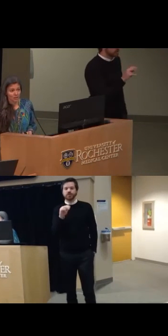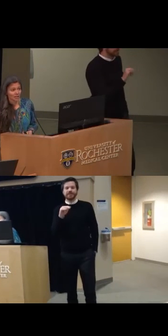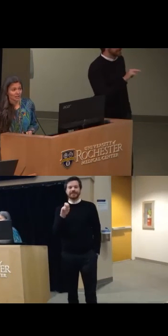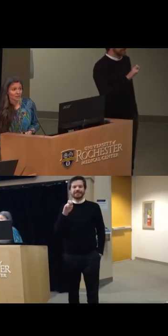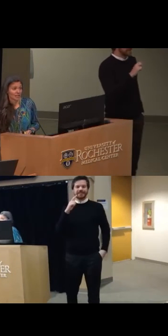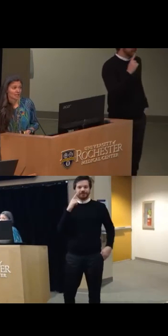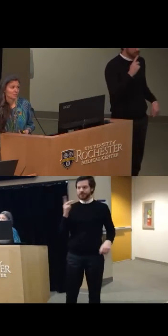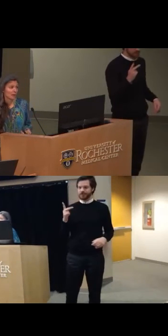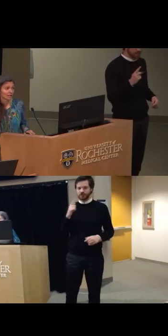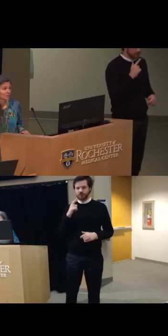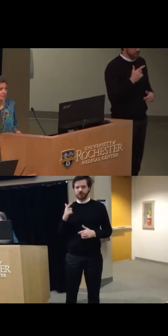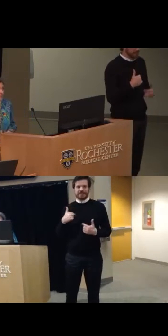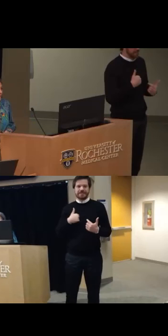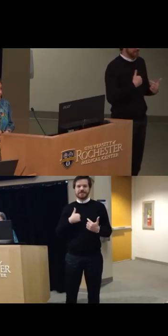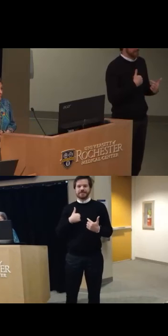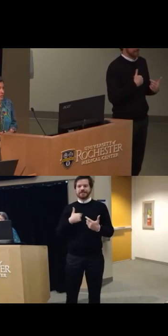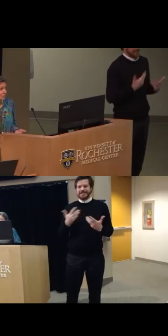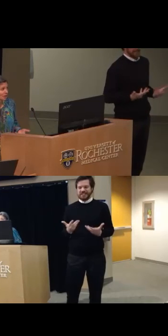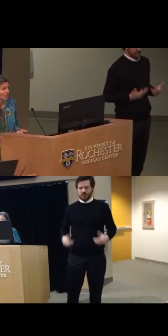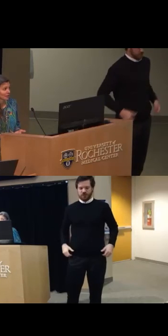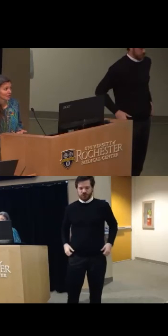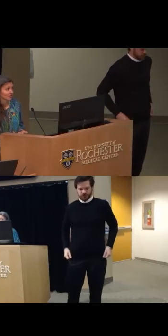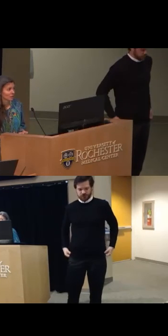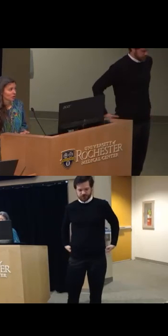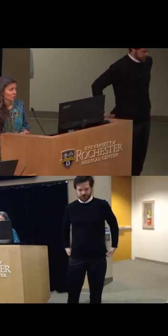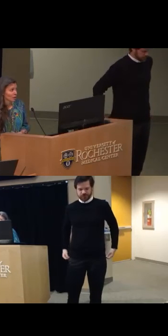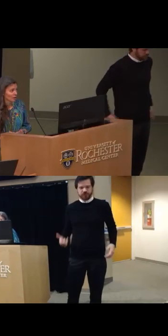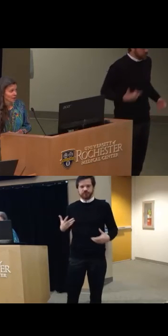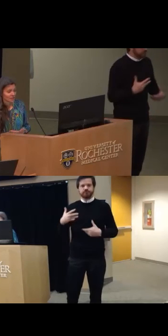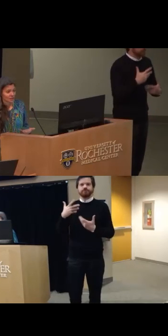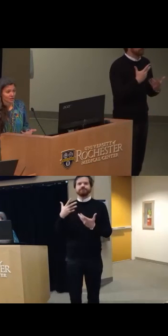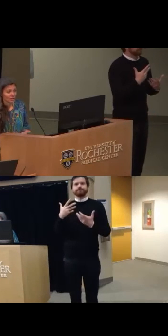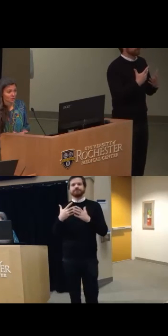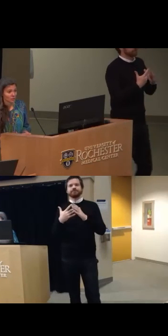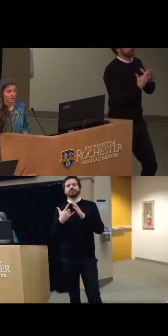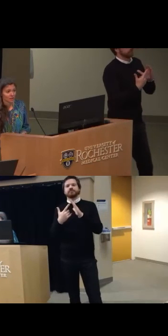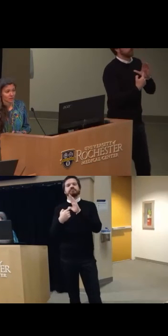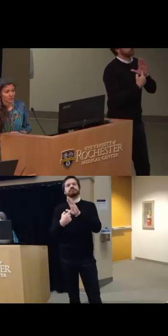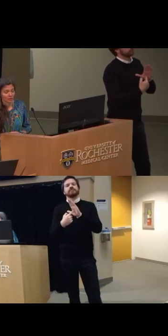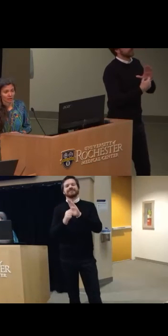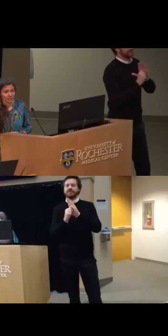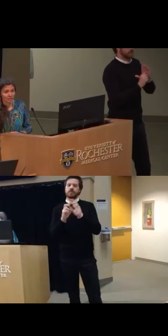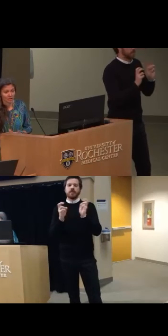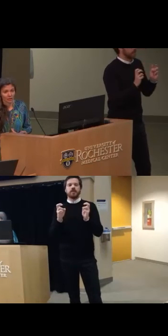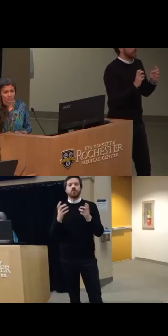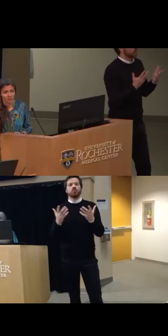really here as an embodiment um symbolic of what has started and will continue um as an incredibly